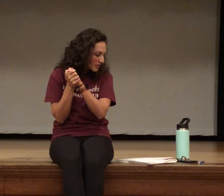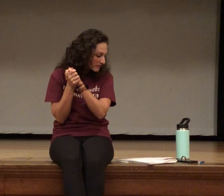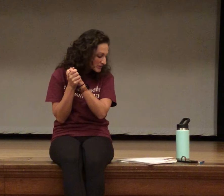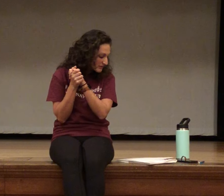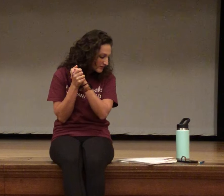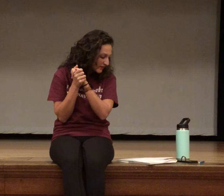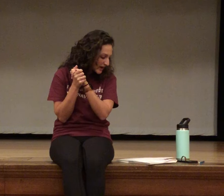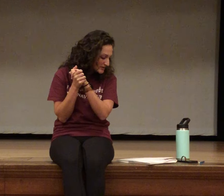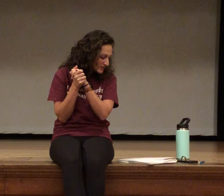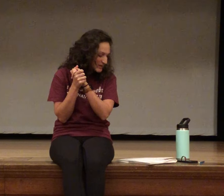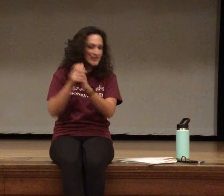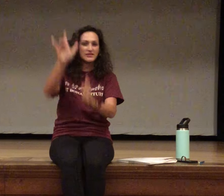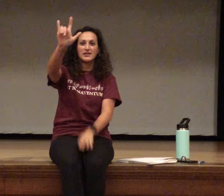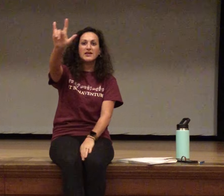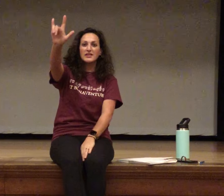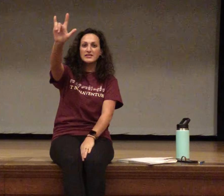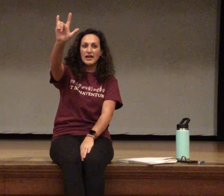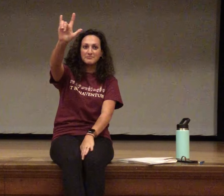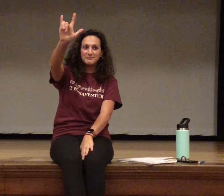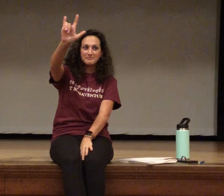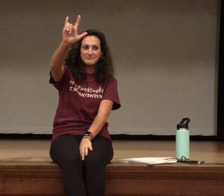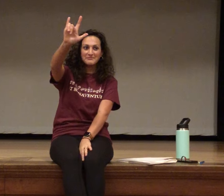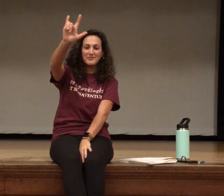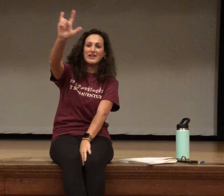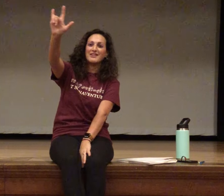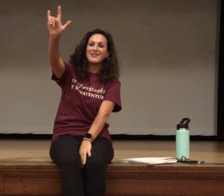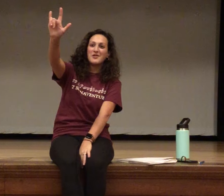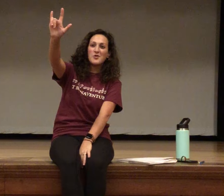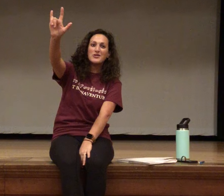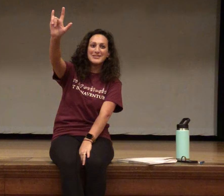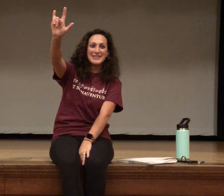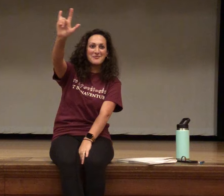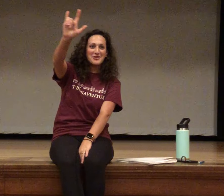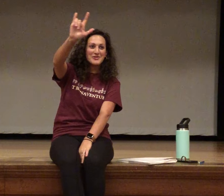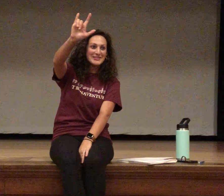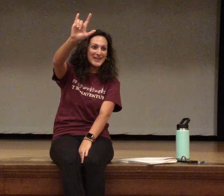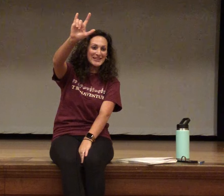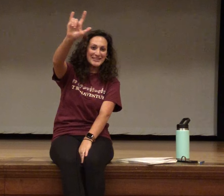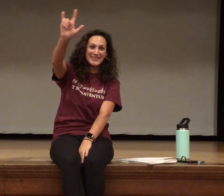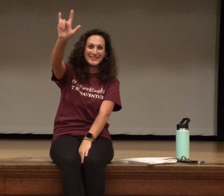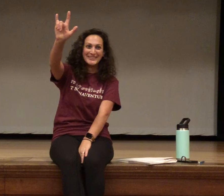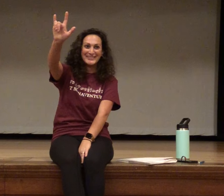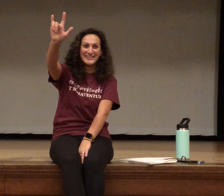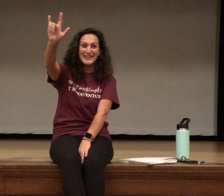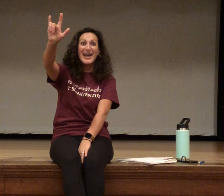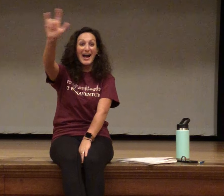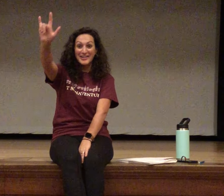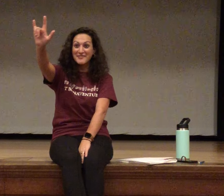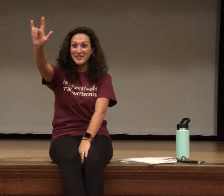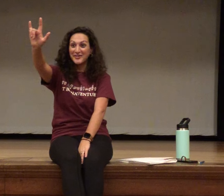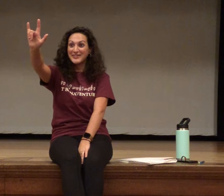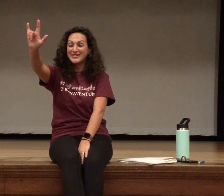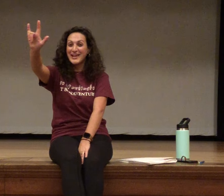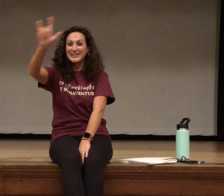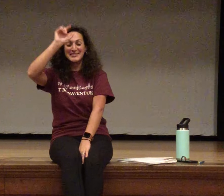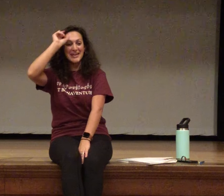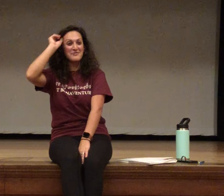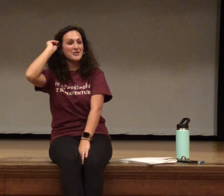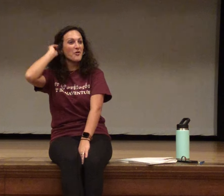um so my first fun fact is the sign does anyone know what this sign is I love you yes does anyone